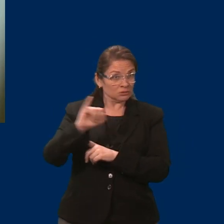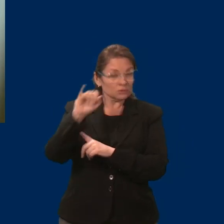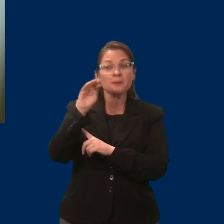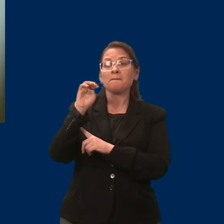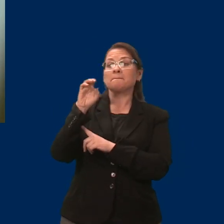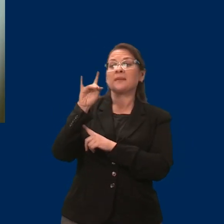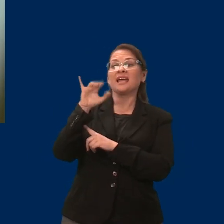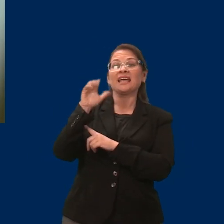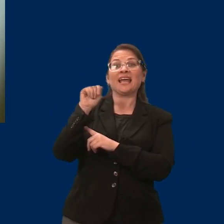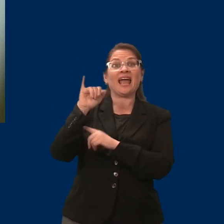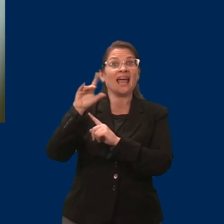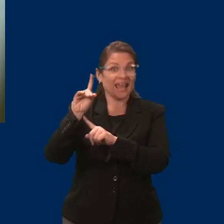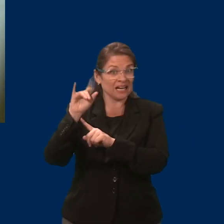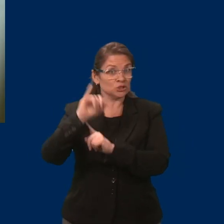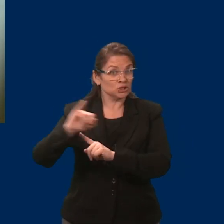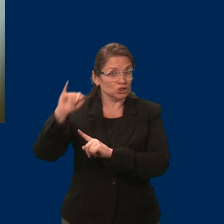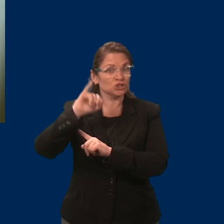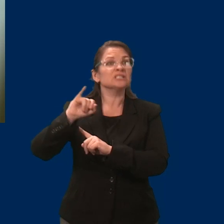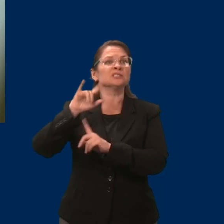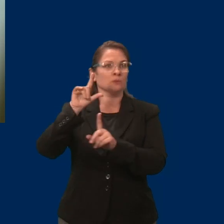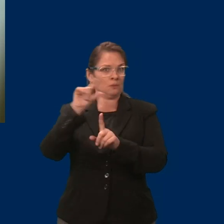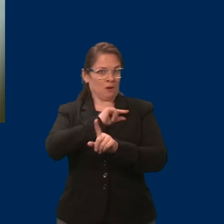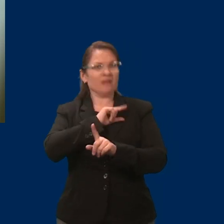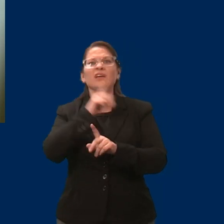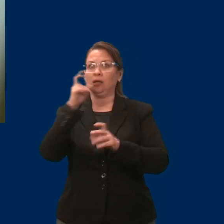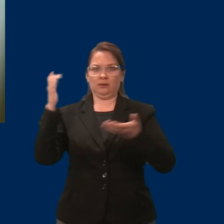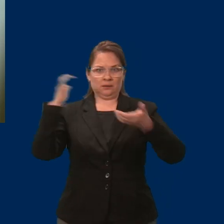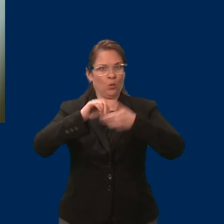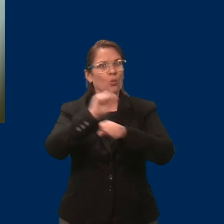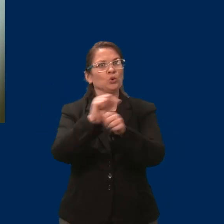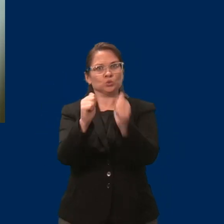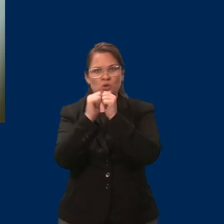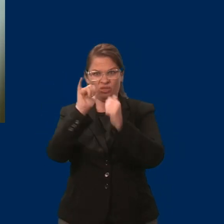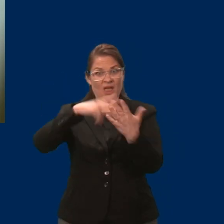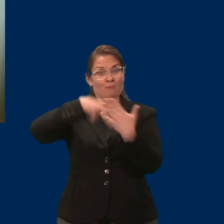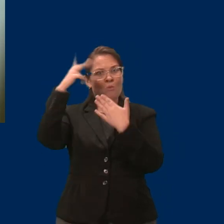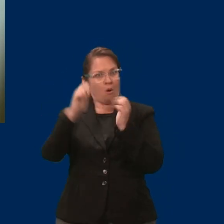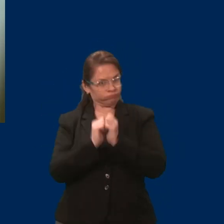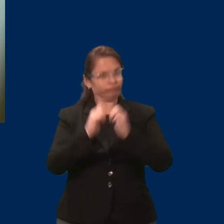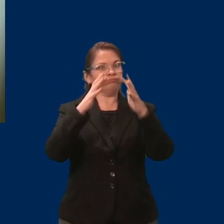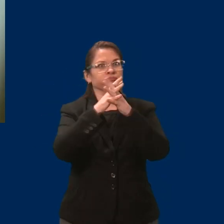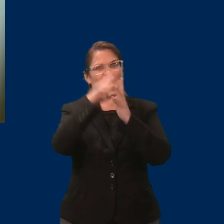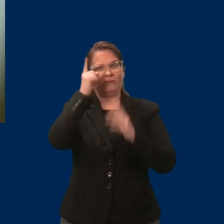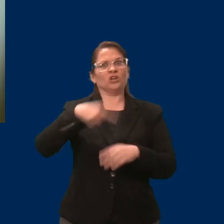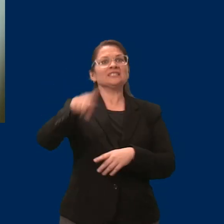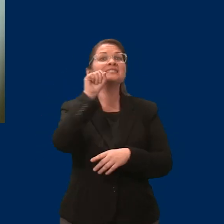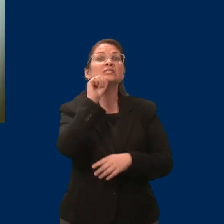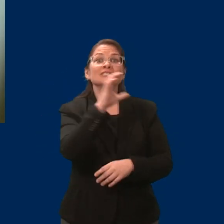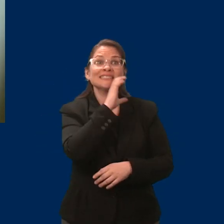more effectively. It would save taxpayers money, and most importantly, it would help patients more efficiently